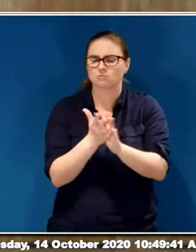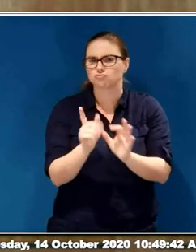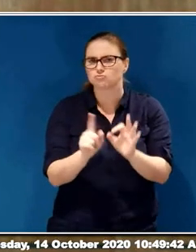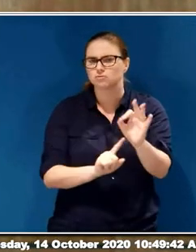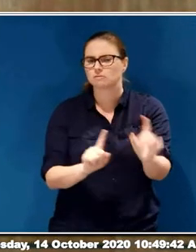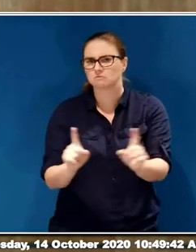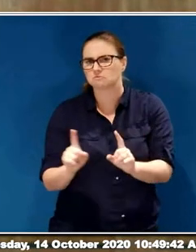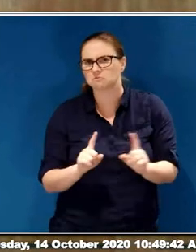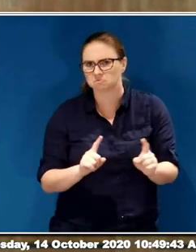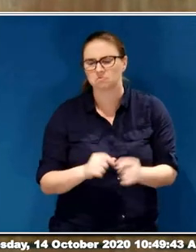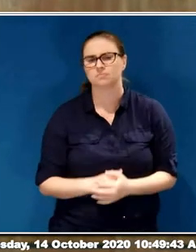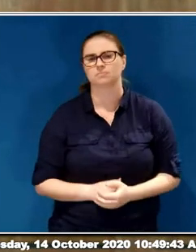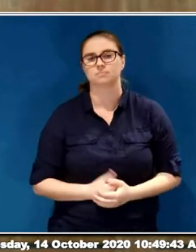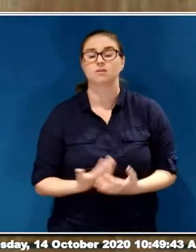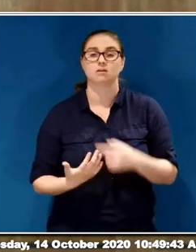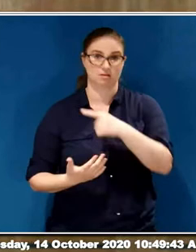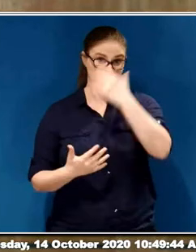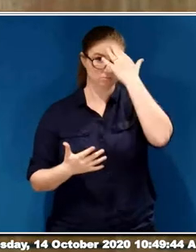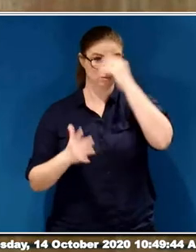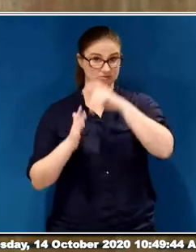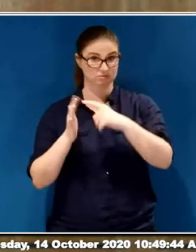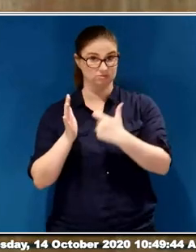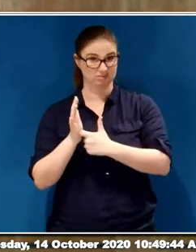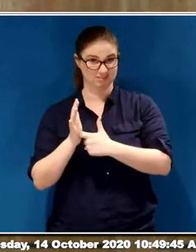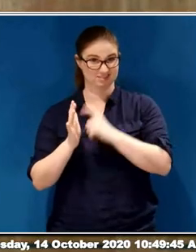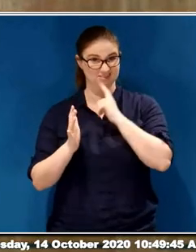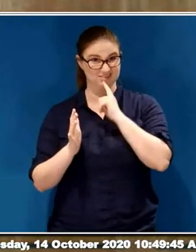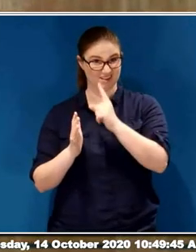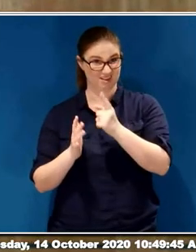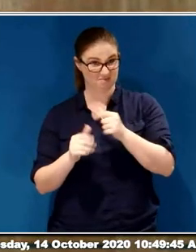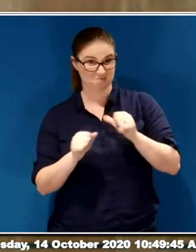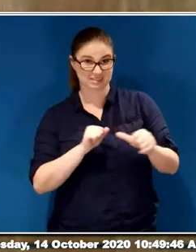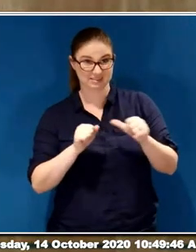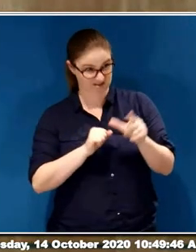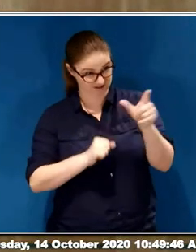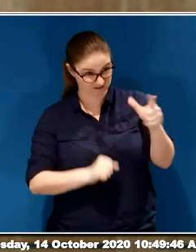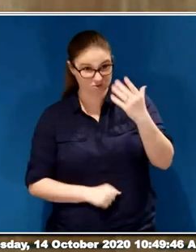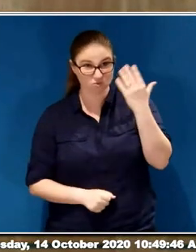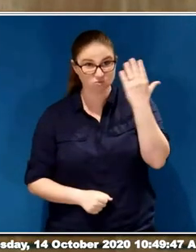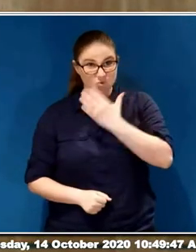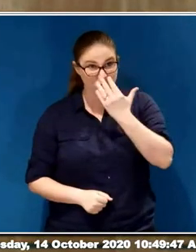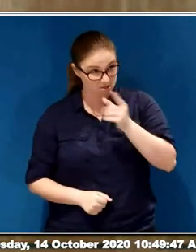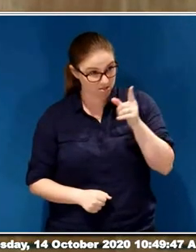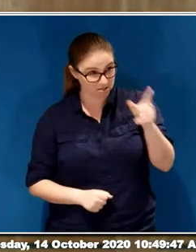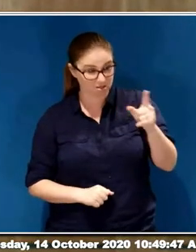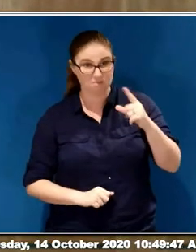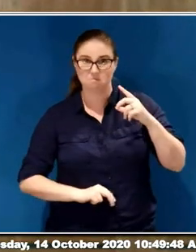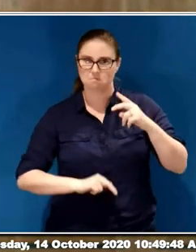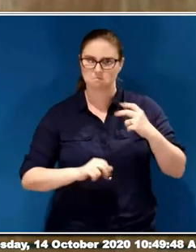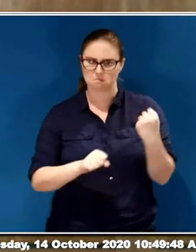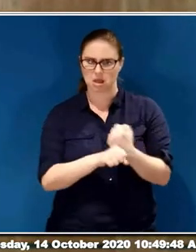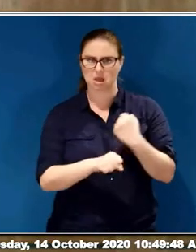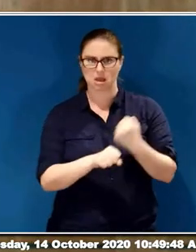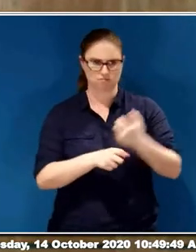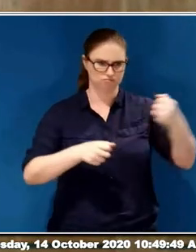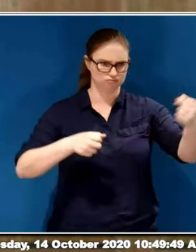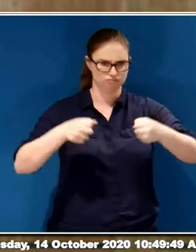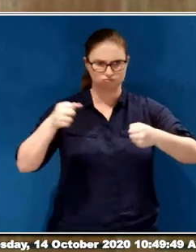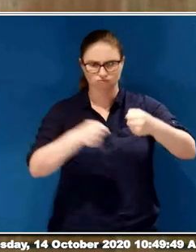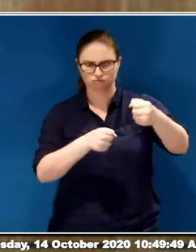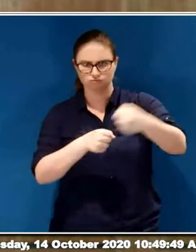the school use their resourcing to build a team of people to get to know Kobe,